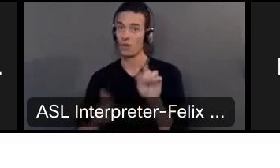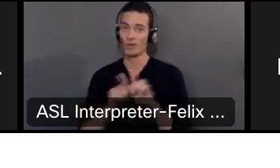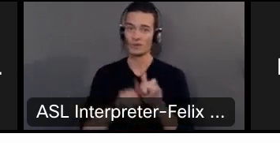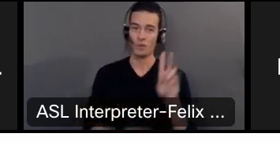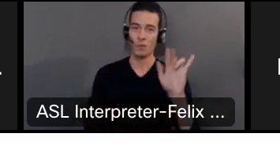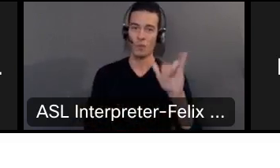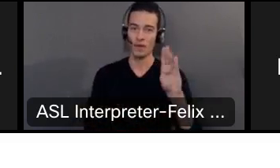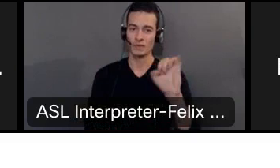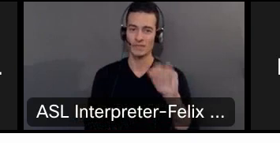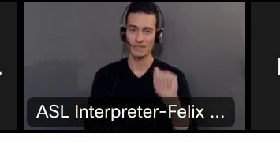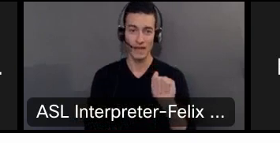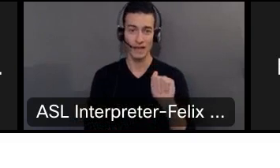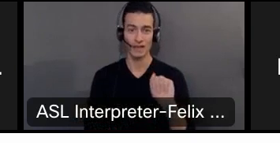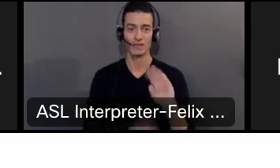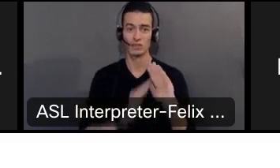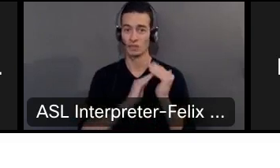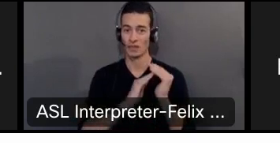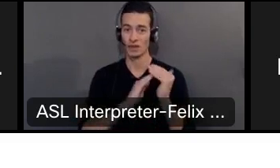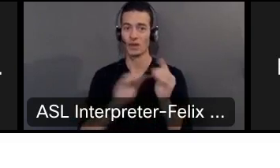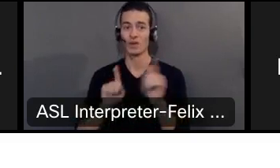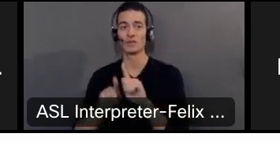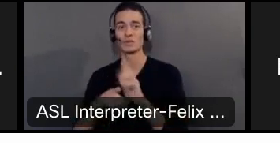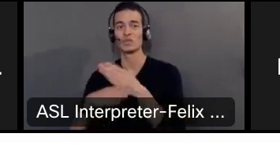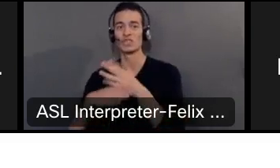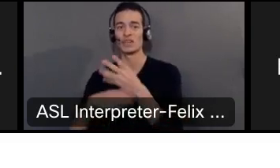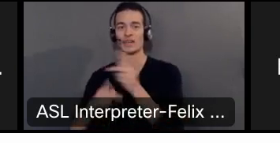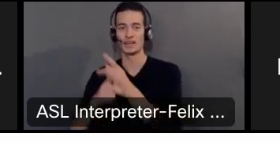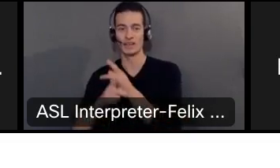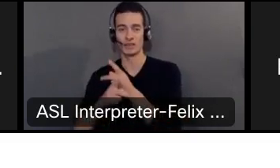And sharing and caring, and that concludes my report for Queen's.